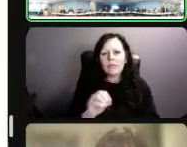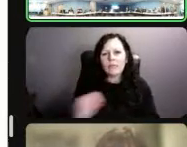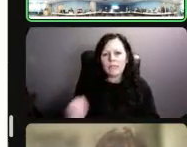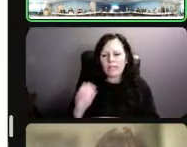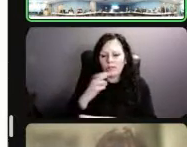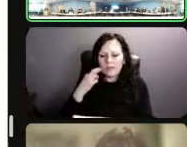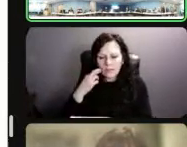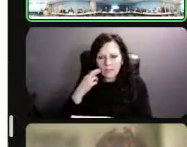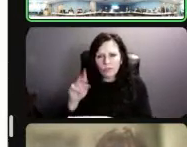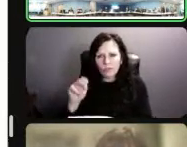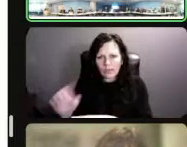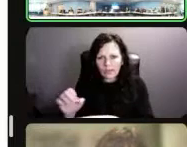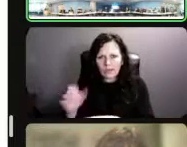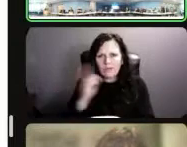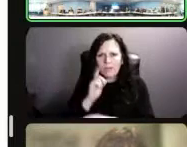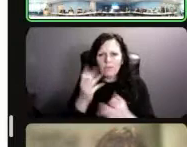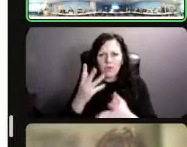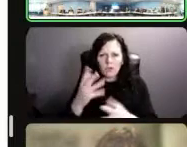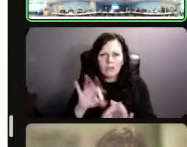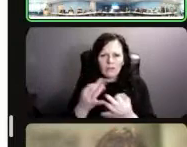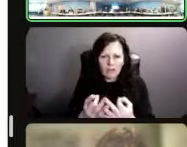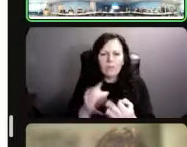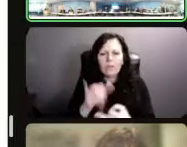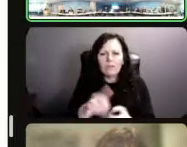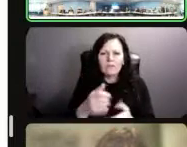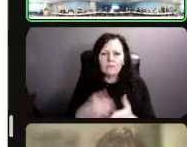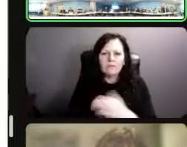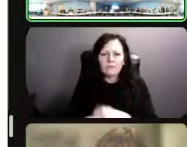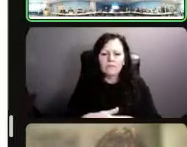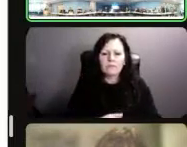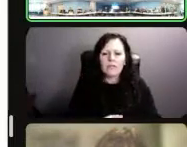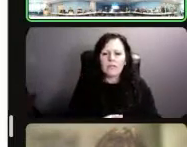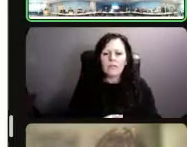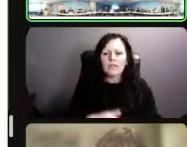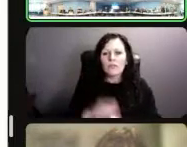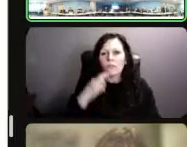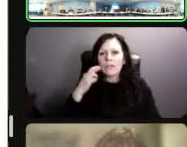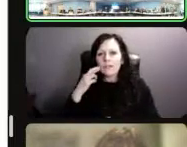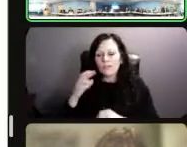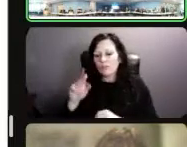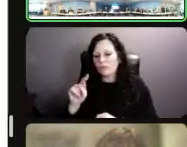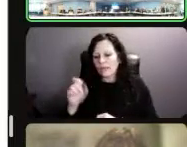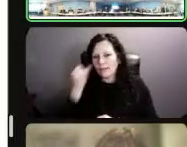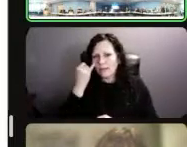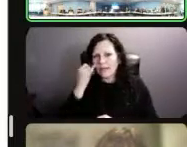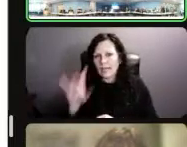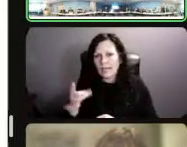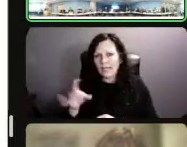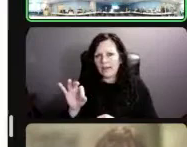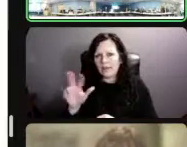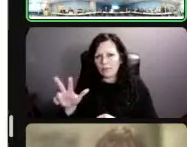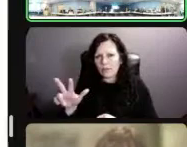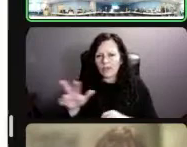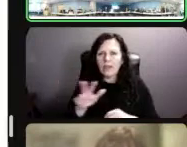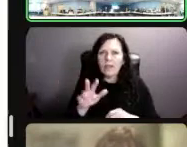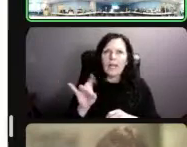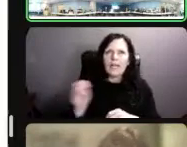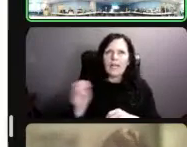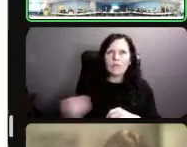AND THE UTILITY BUREAU SOFTWARE WHEN IT WAS IMPLEMENTED IT WAS SET AT 80 PERCENT THAT